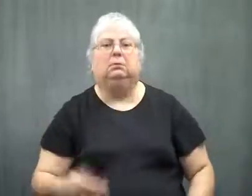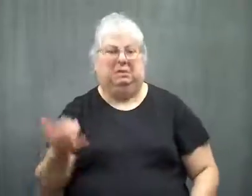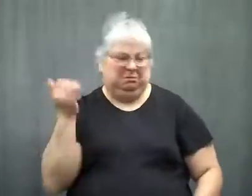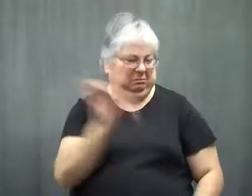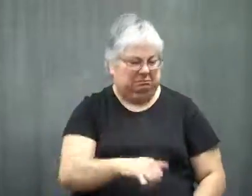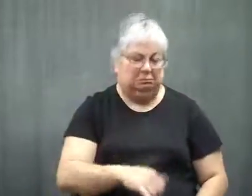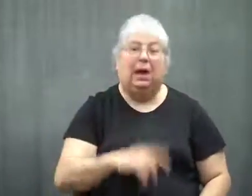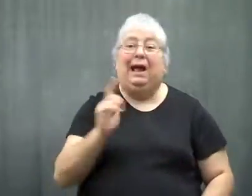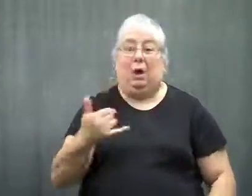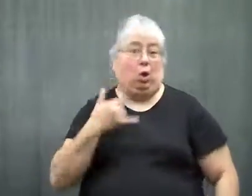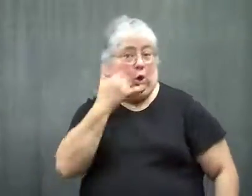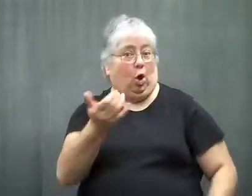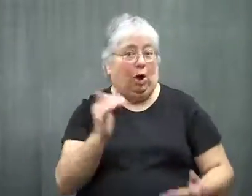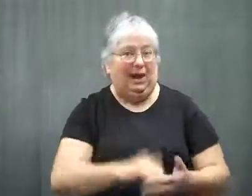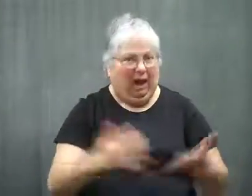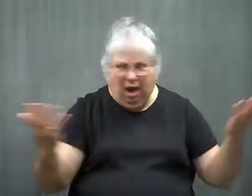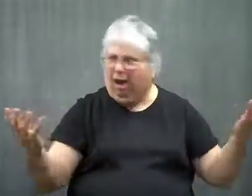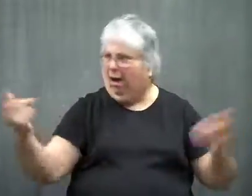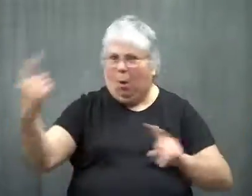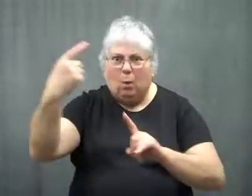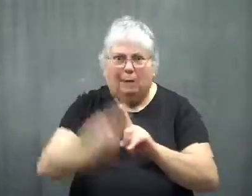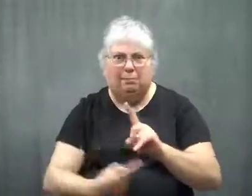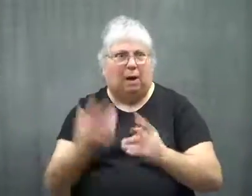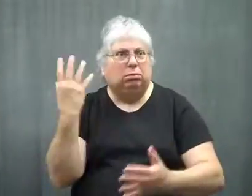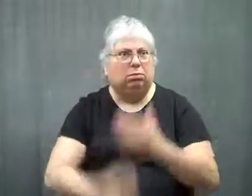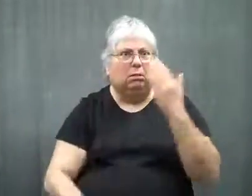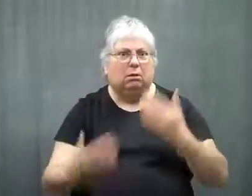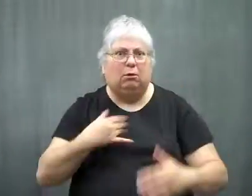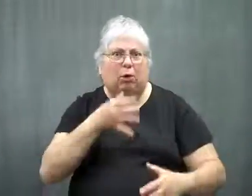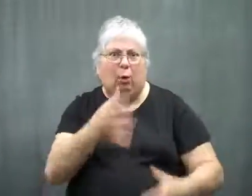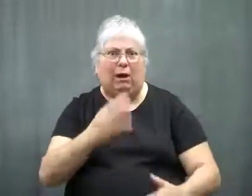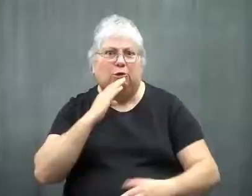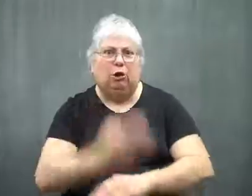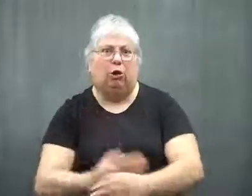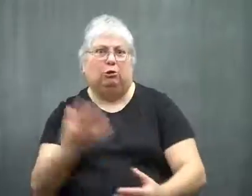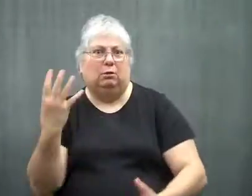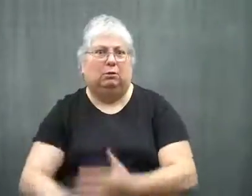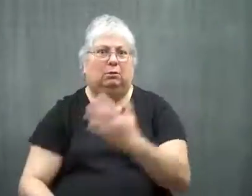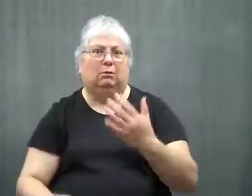After hanging up, she called a second time to report her granddaughter missing.